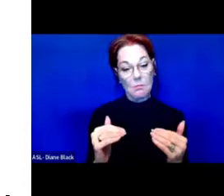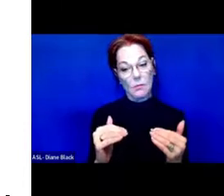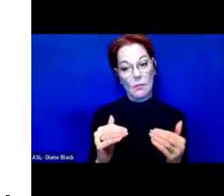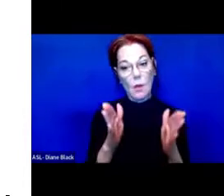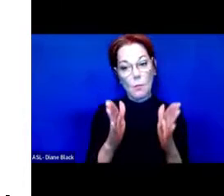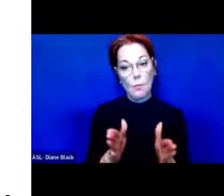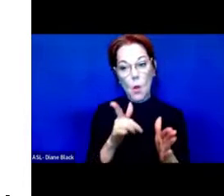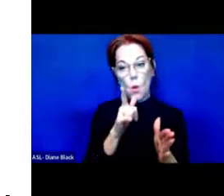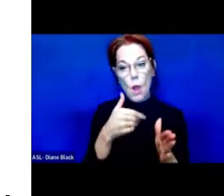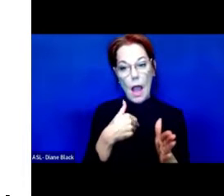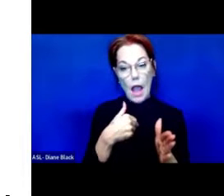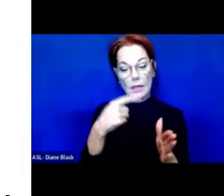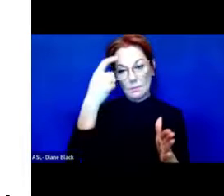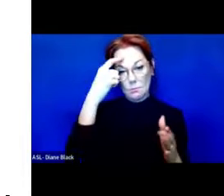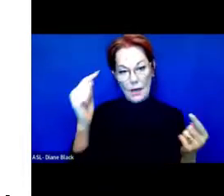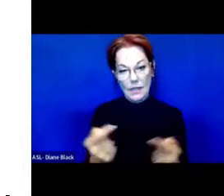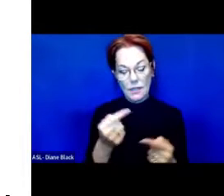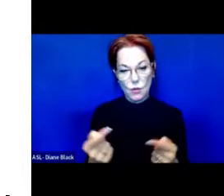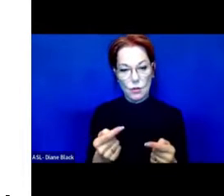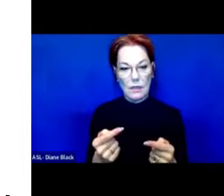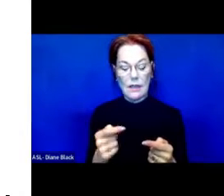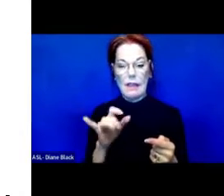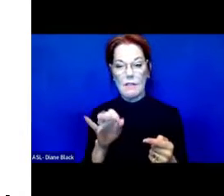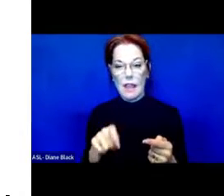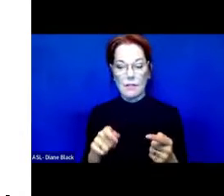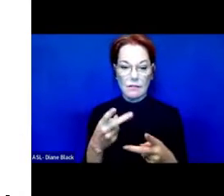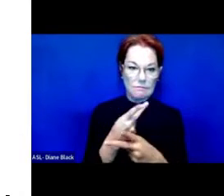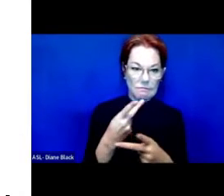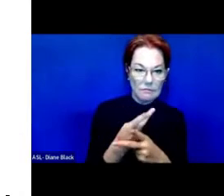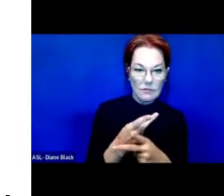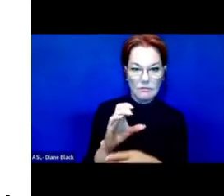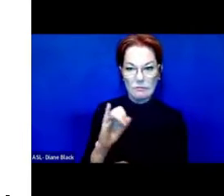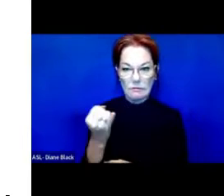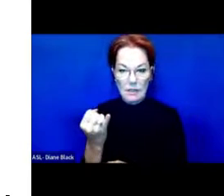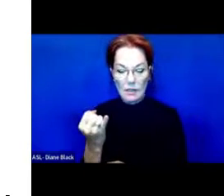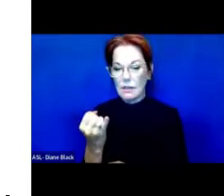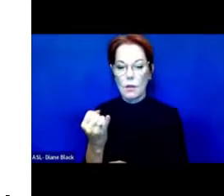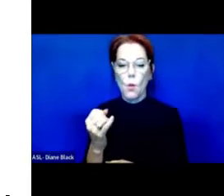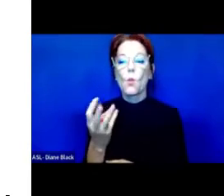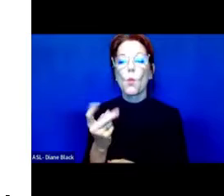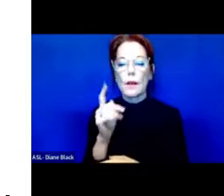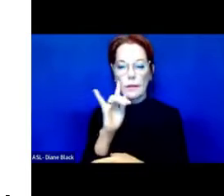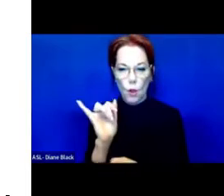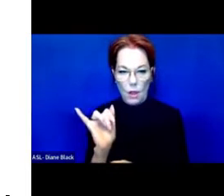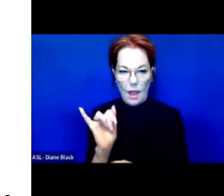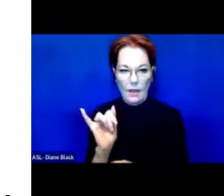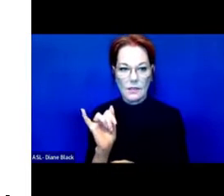injury to navigate the justice system? And you know, why is this an important issue. So those first three sections of that report are really focused